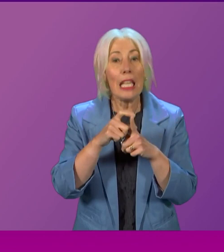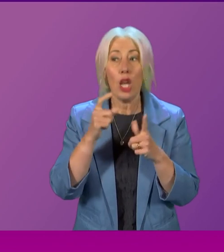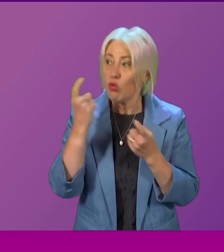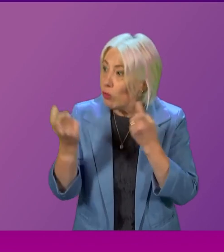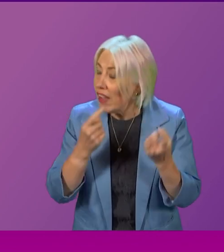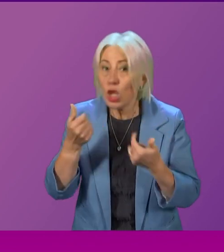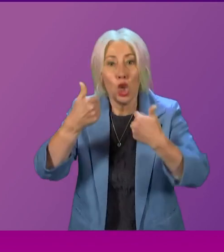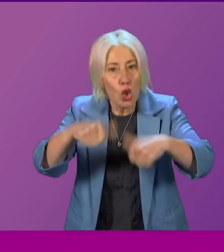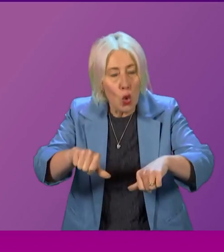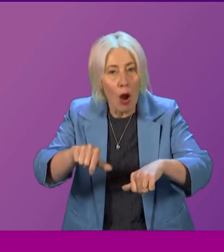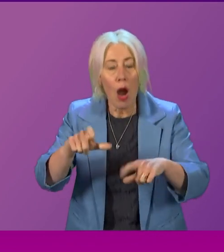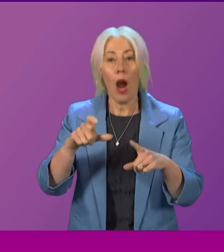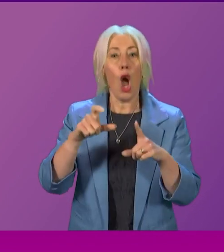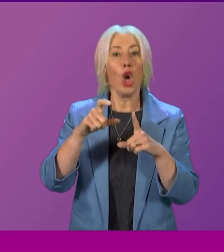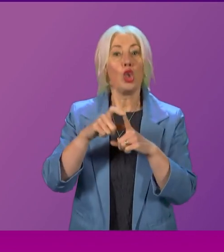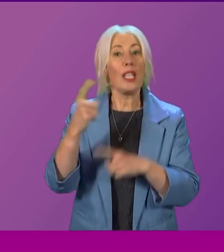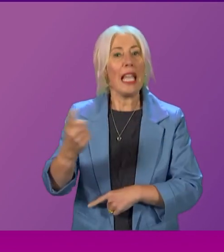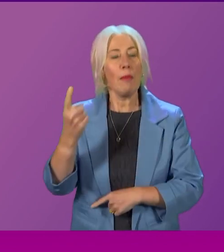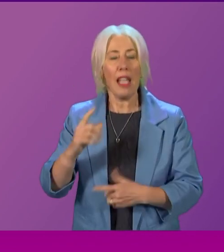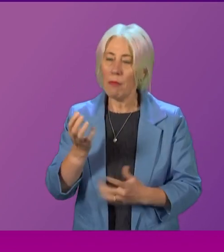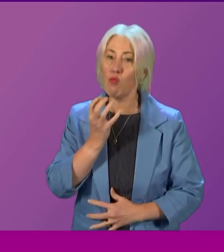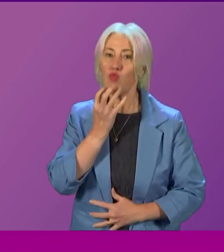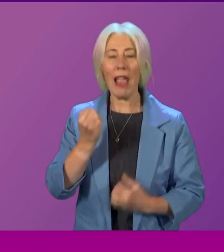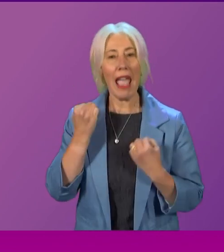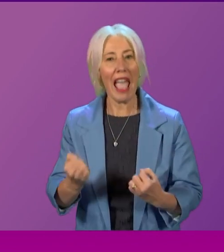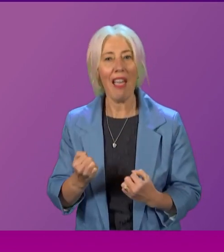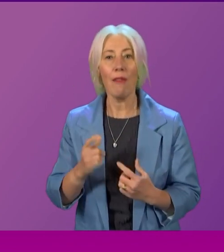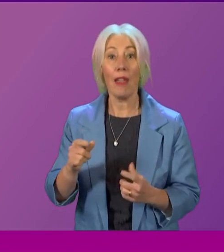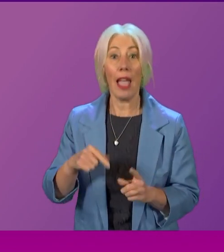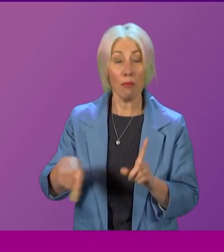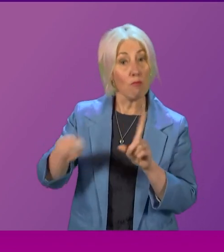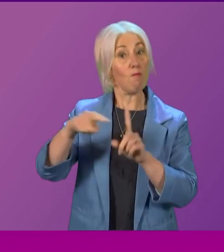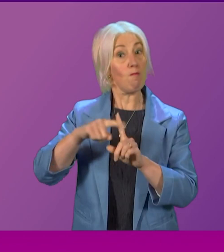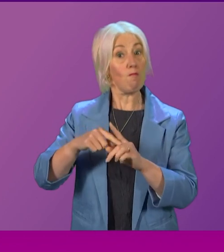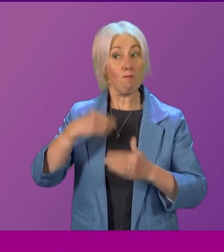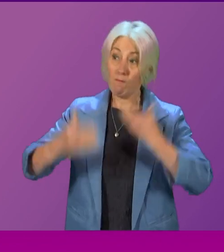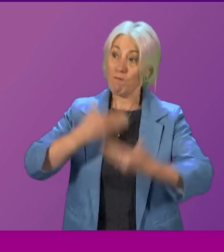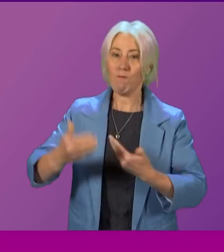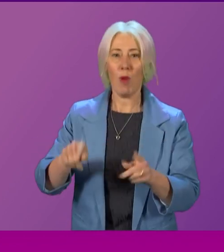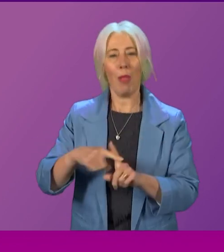to us all, with his bravery, infectious optimism and love of life.